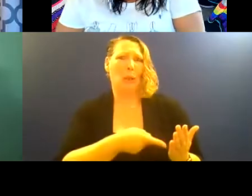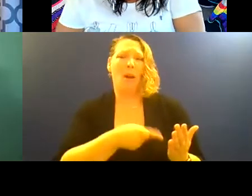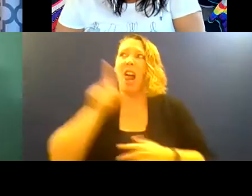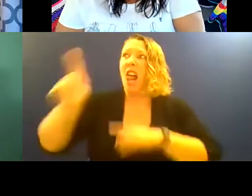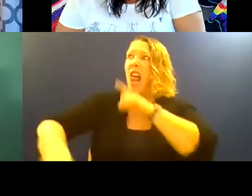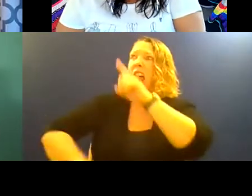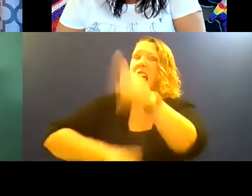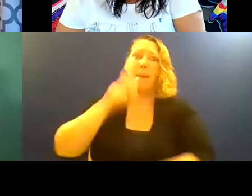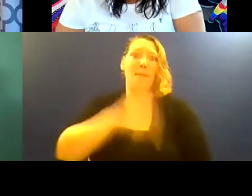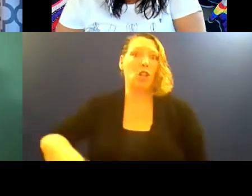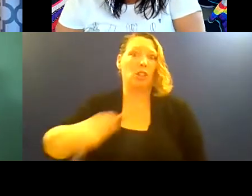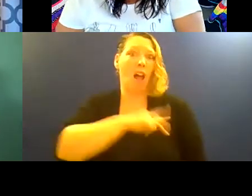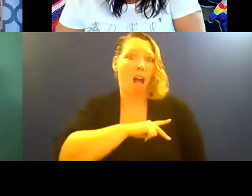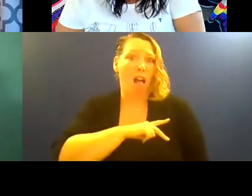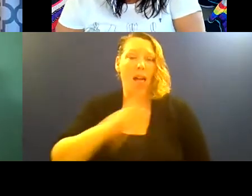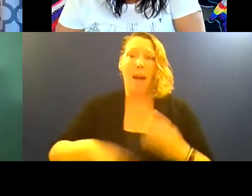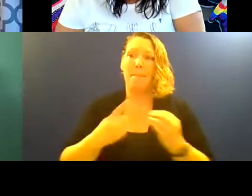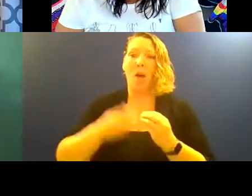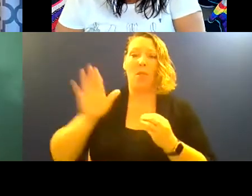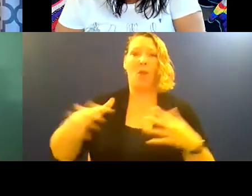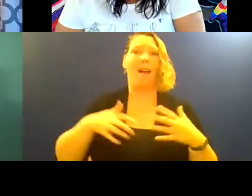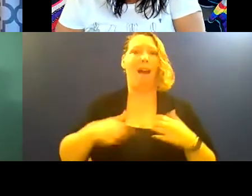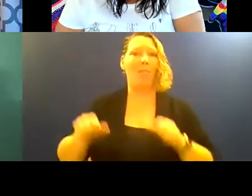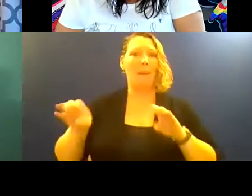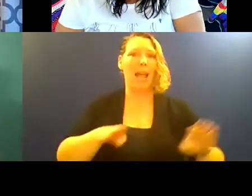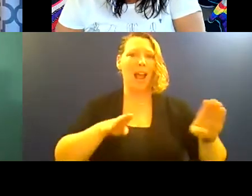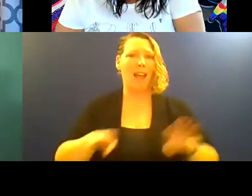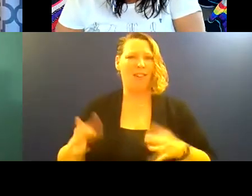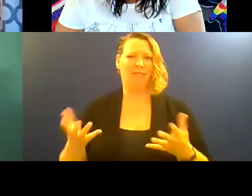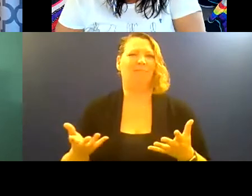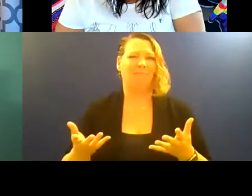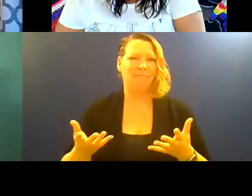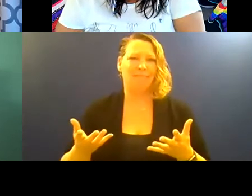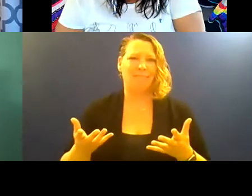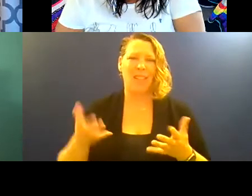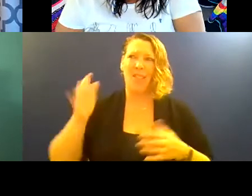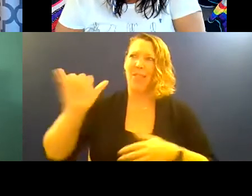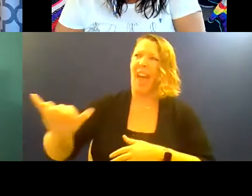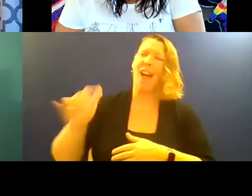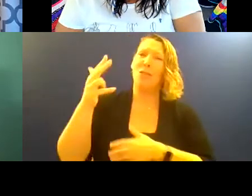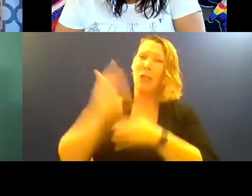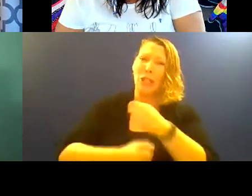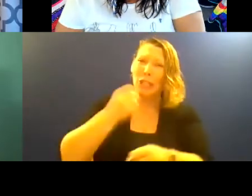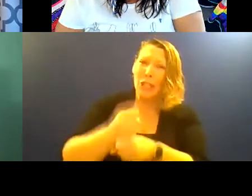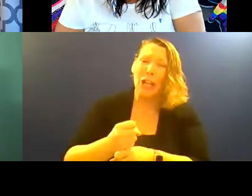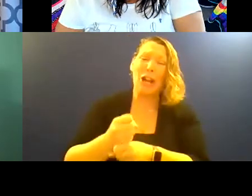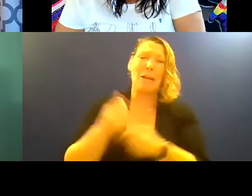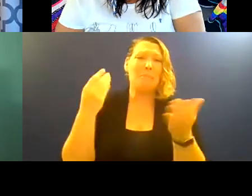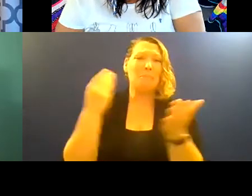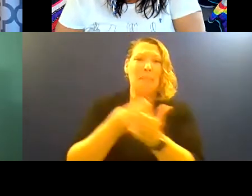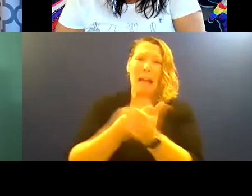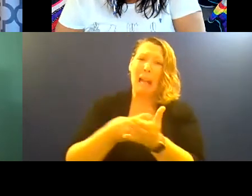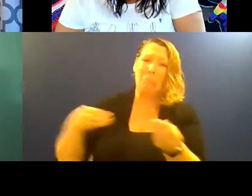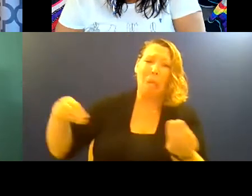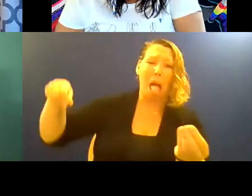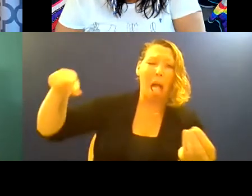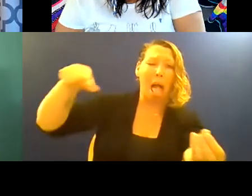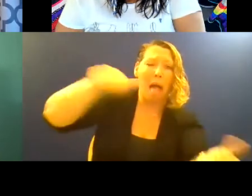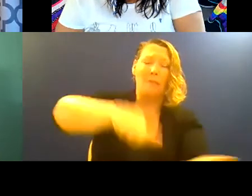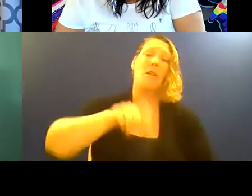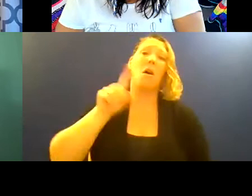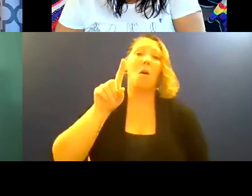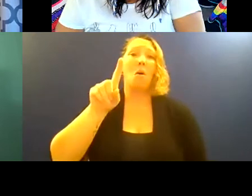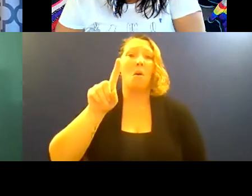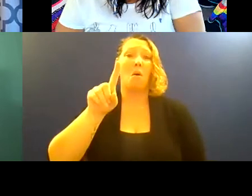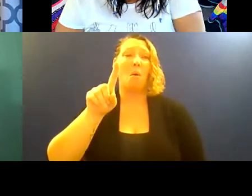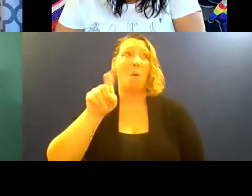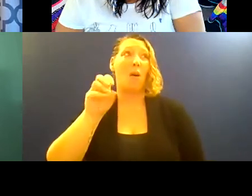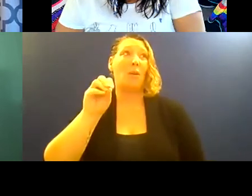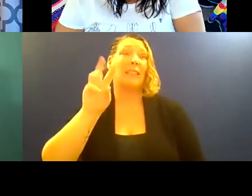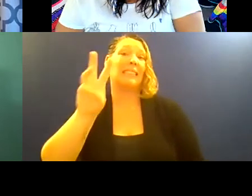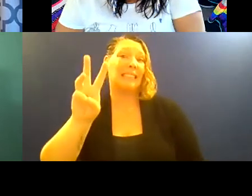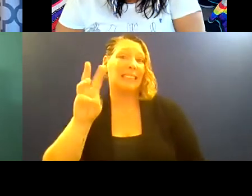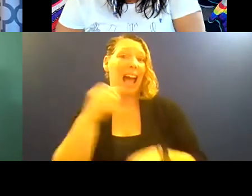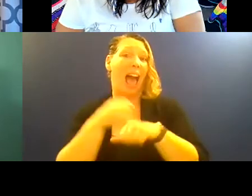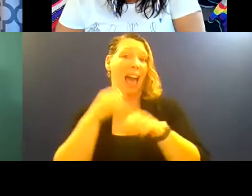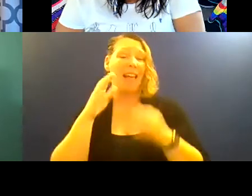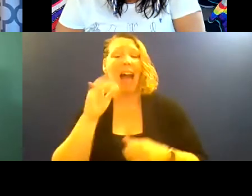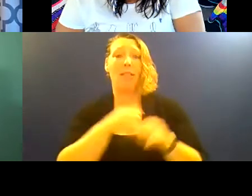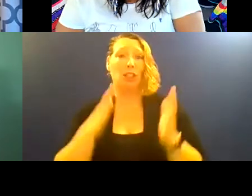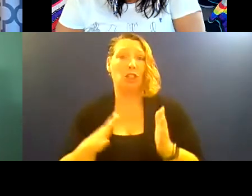very personal questions about their health behaviors. What does all of that result in: three years, hundreds of thousands of dollars spent, 106 Pacific Islander responses collected.